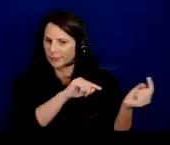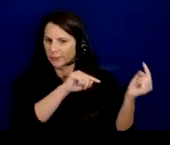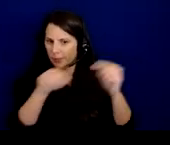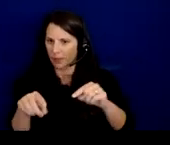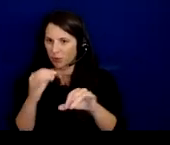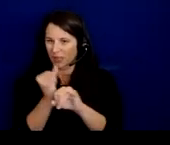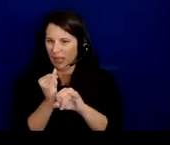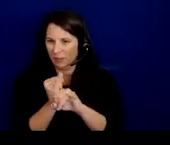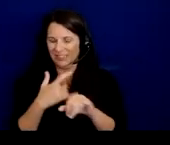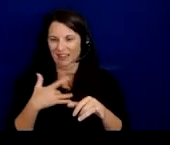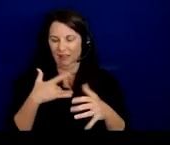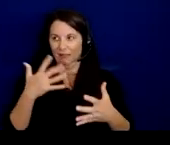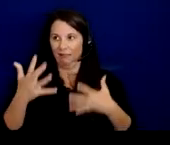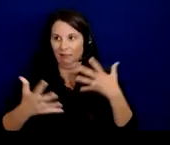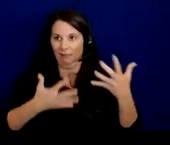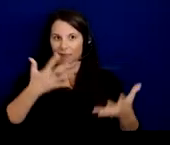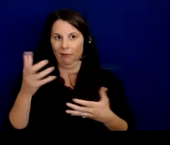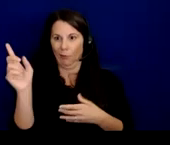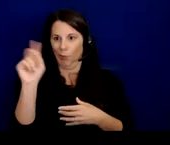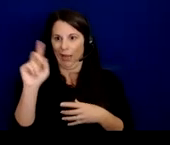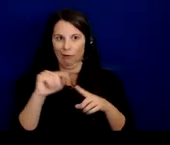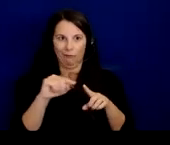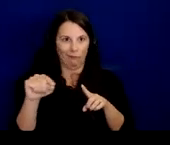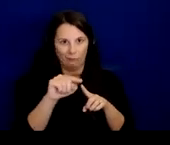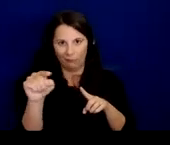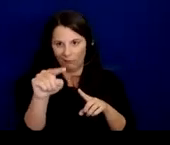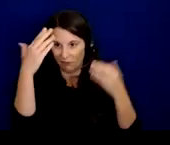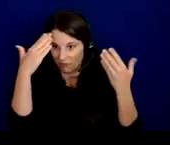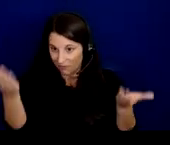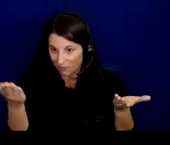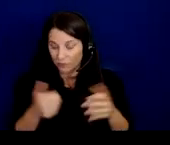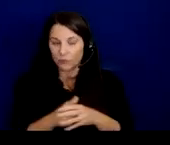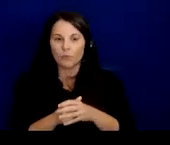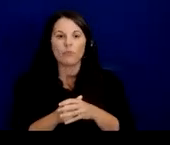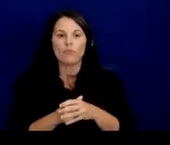well, in part because, as we all know, the students have smartphones and